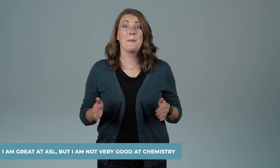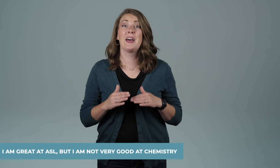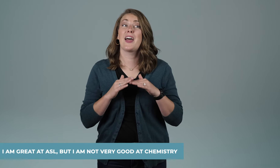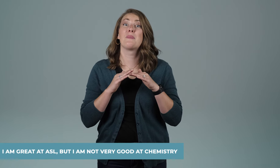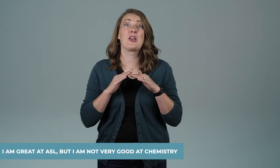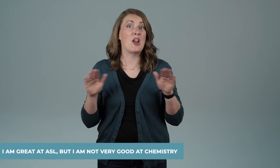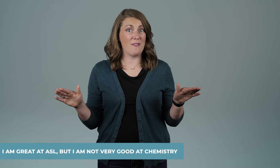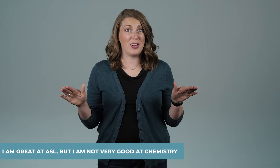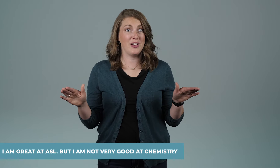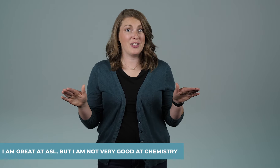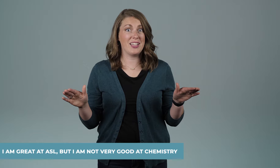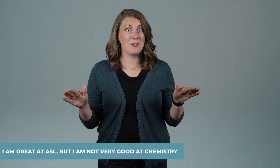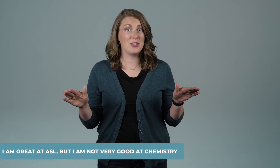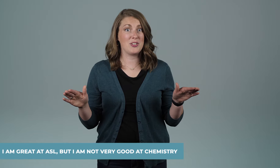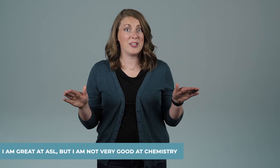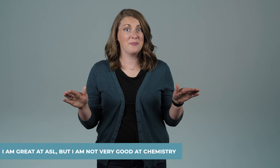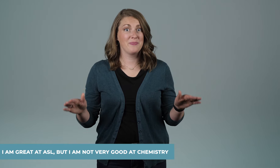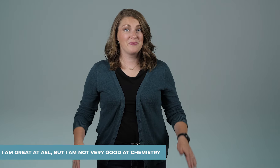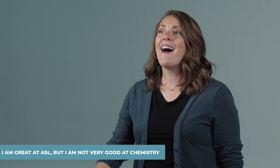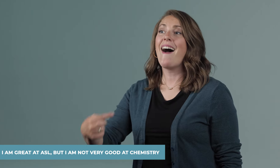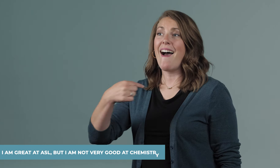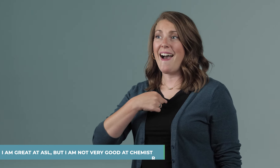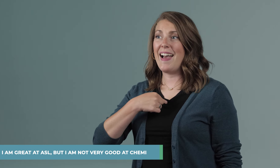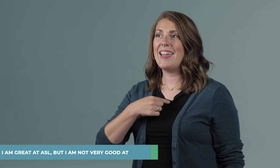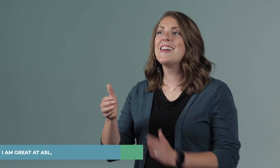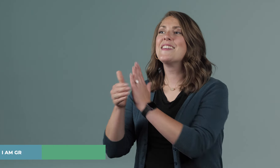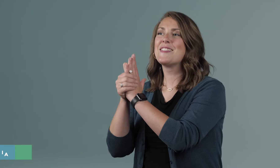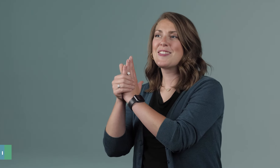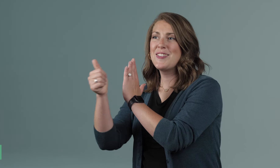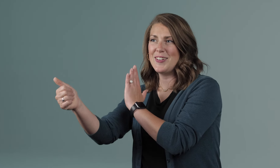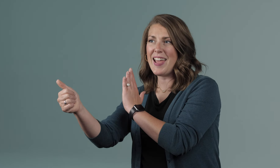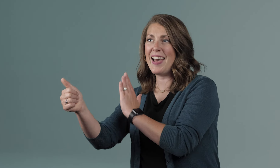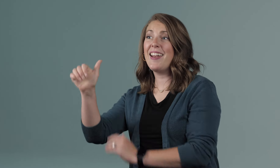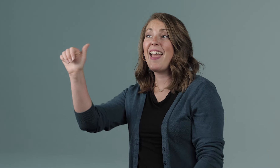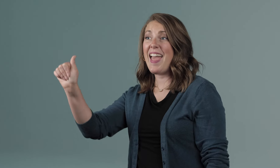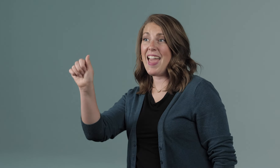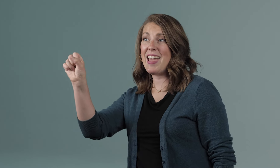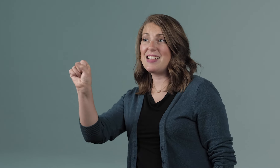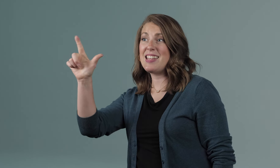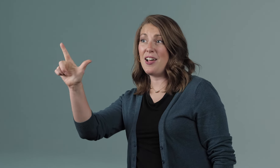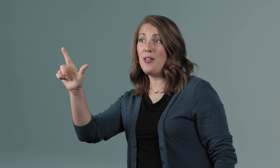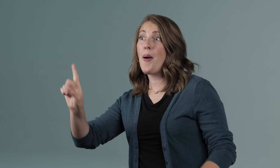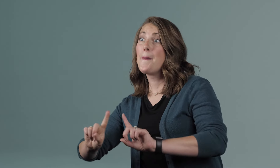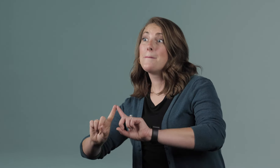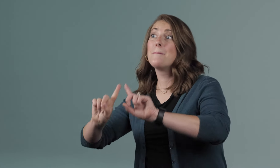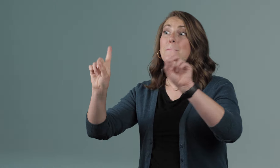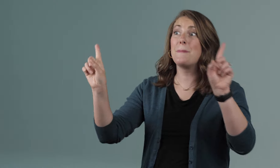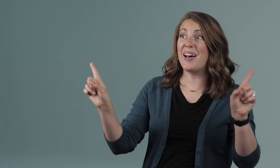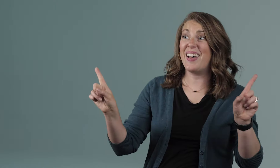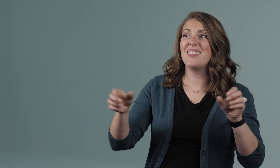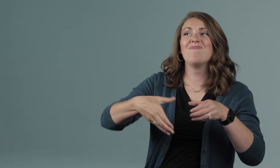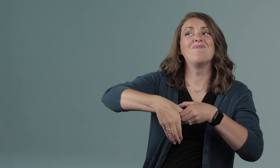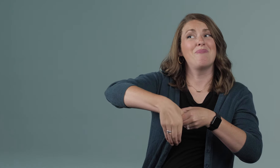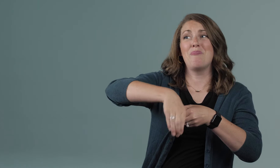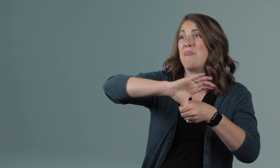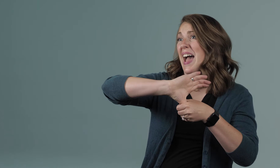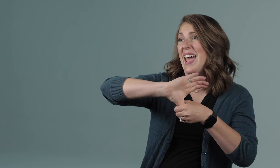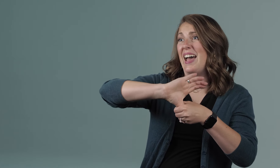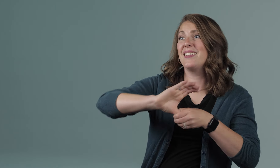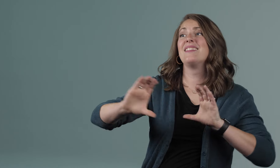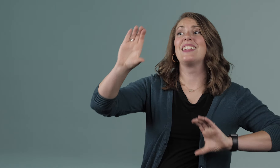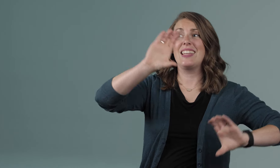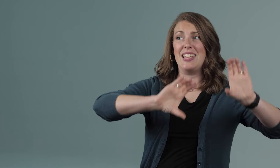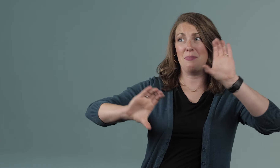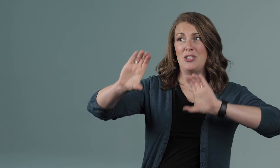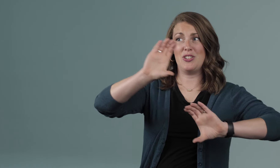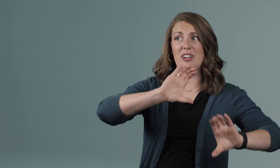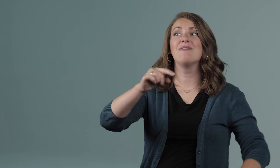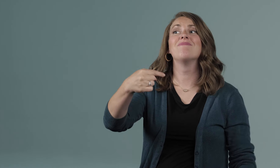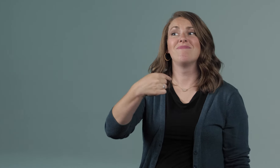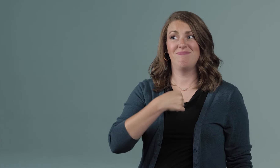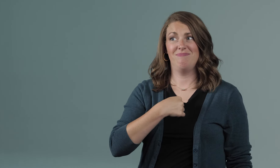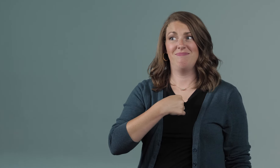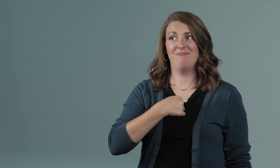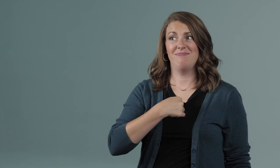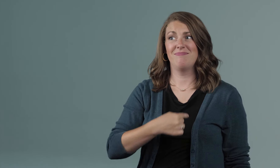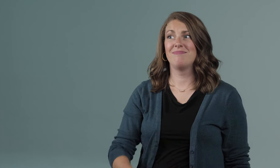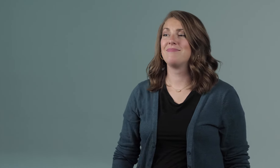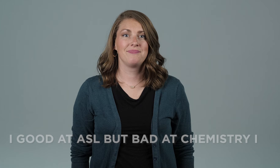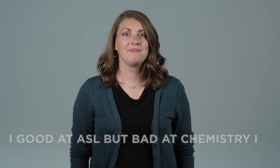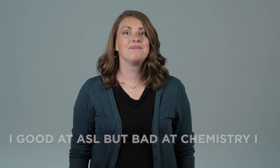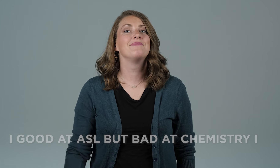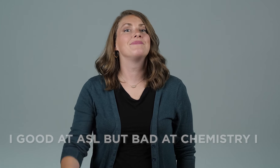but I am not very good at chemistry. I GOOD AT ASL BUT BAD AT CHEMISTRY.